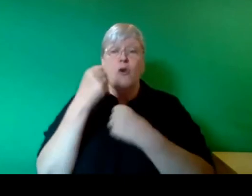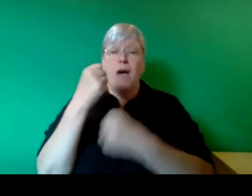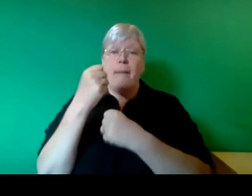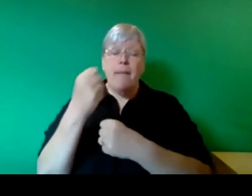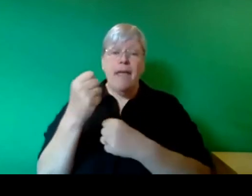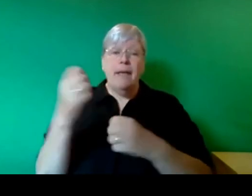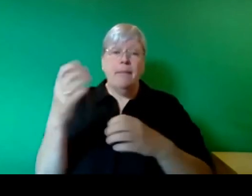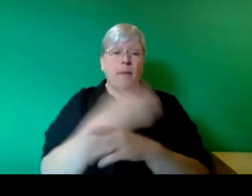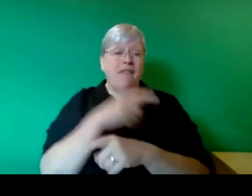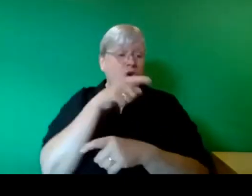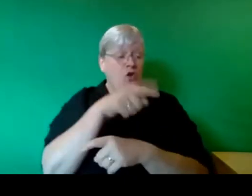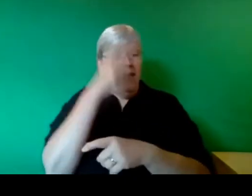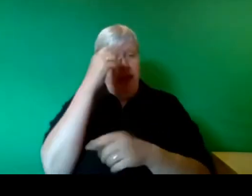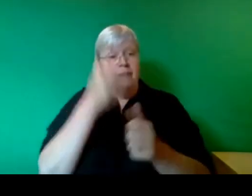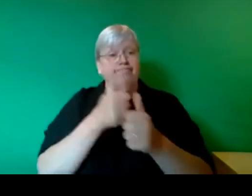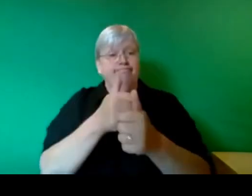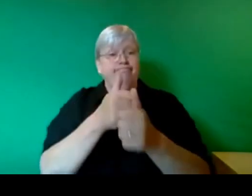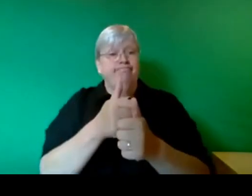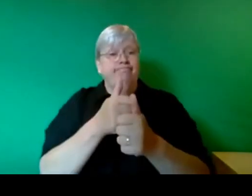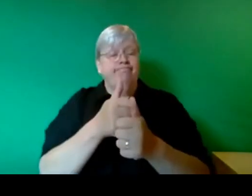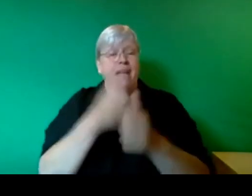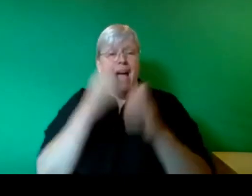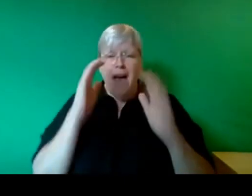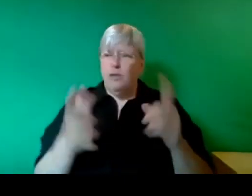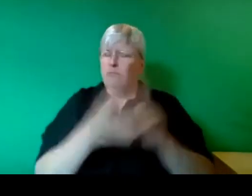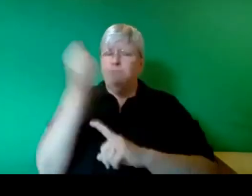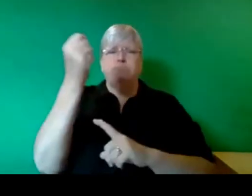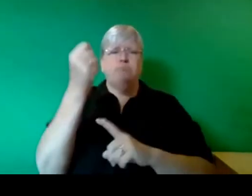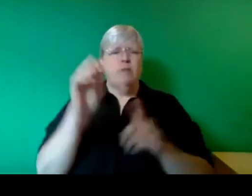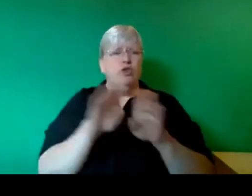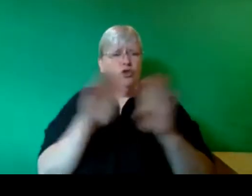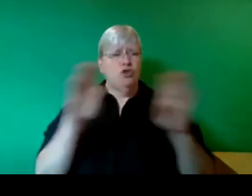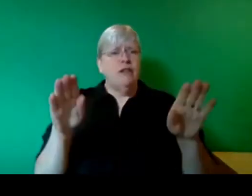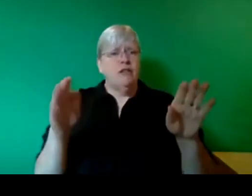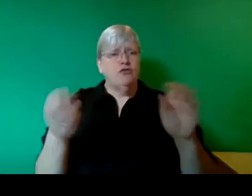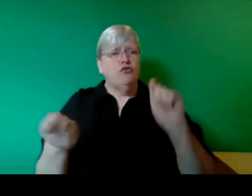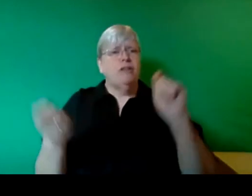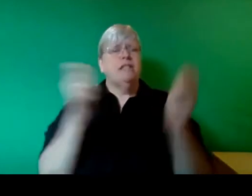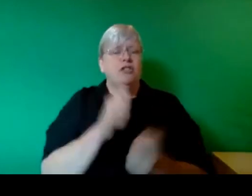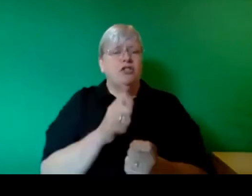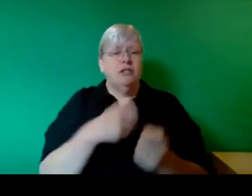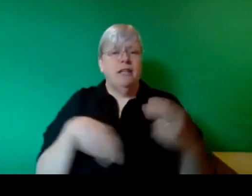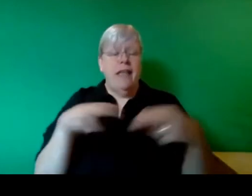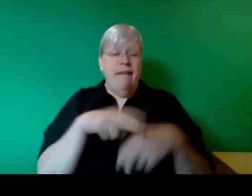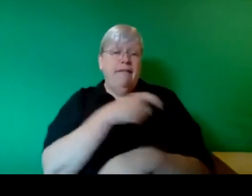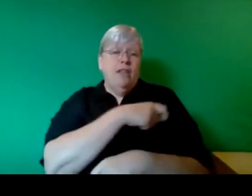can be won for a just transition. So in short, if the trade union movement is to be more green